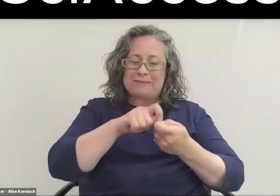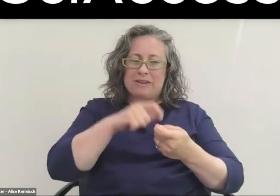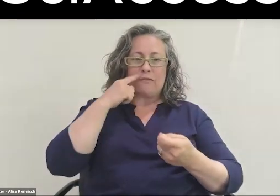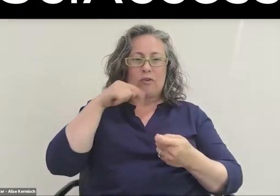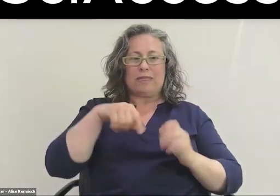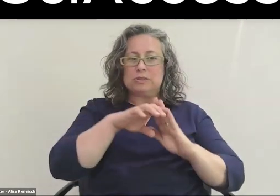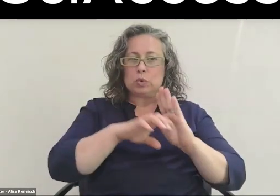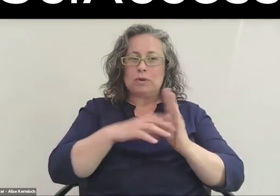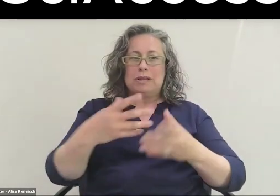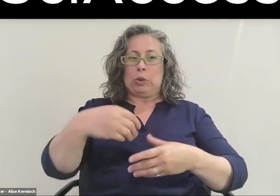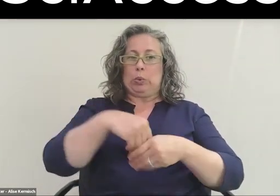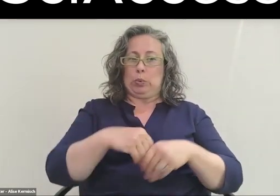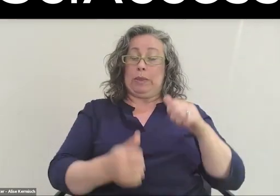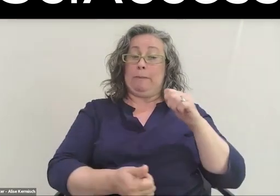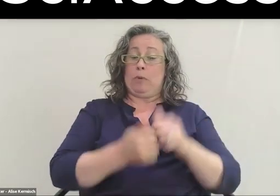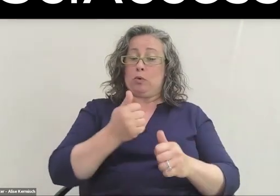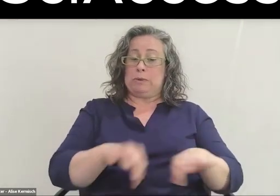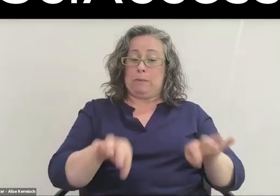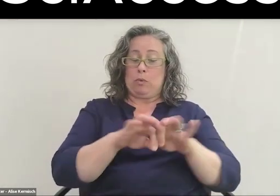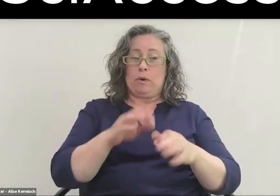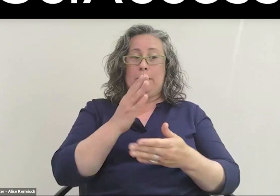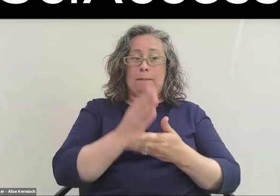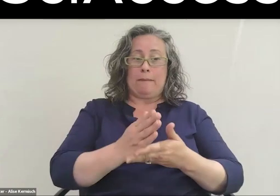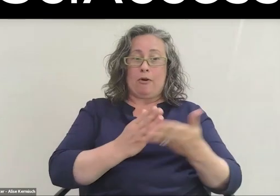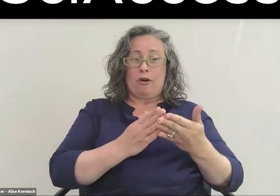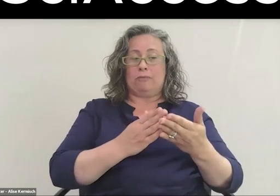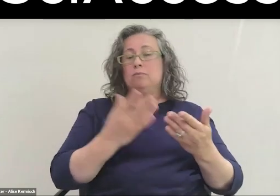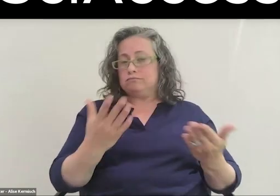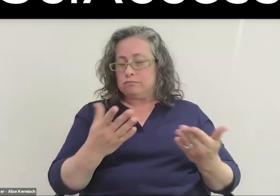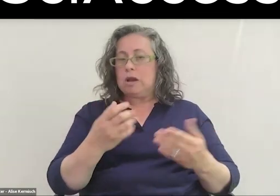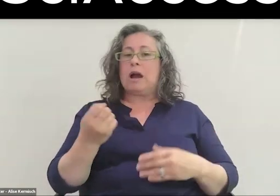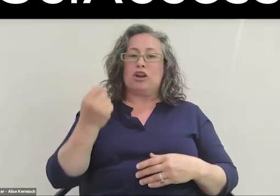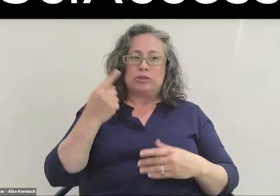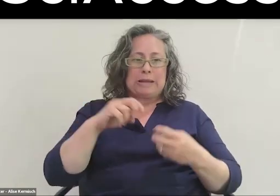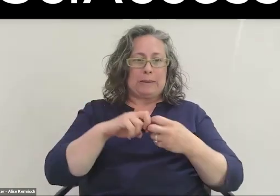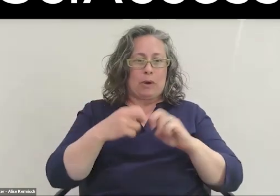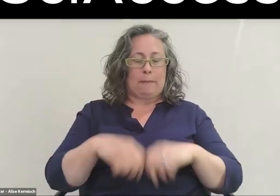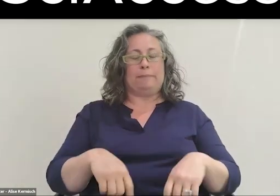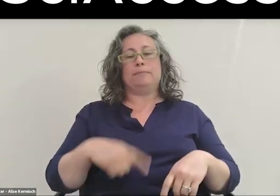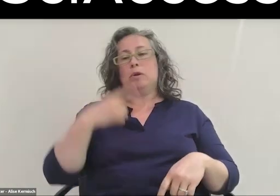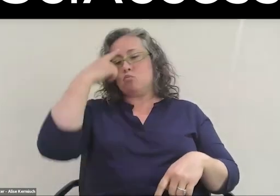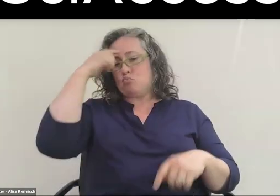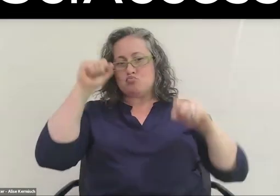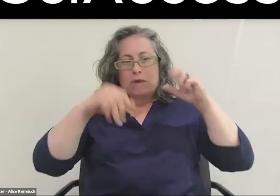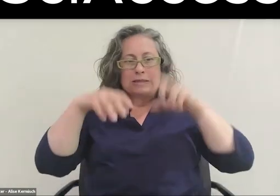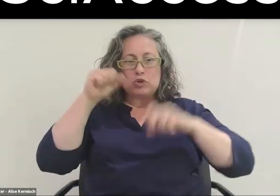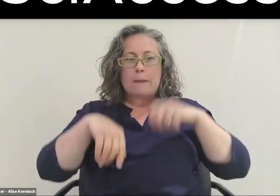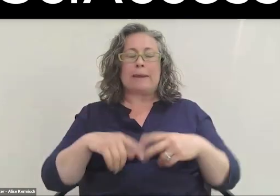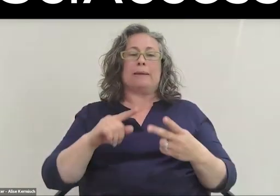That includes the most important aspect, understanding the problem. The students do brainstorming. They do prototyping.